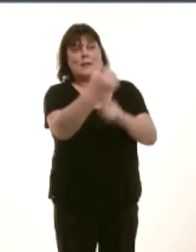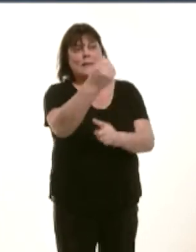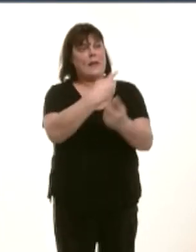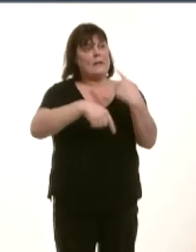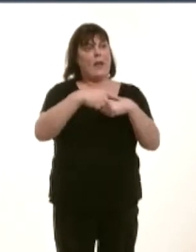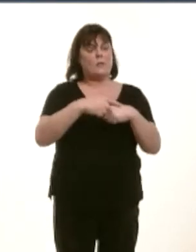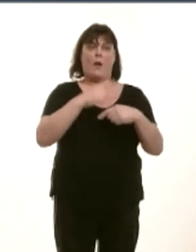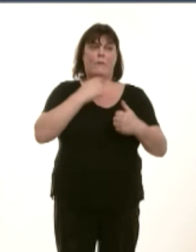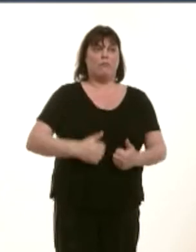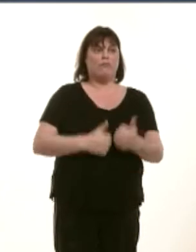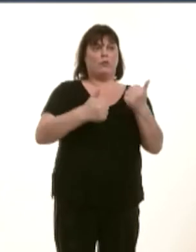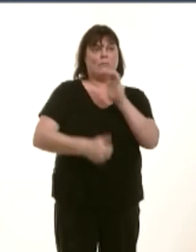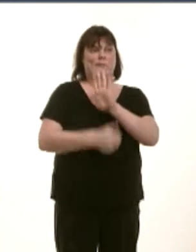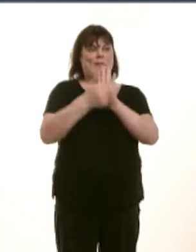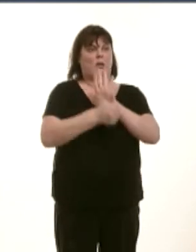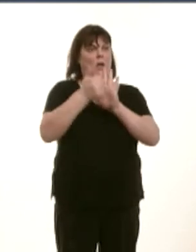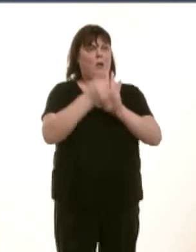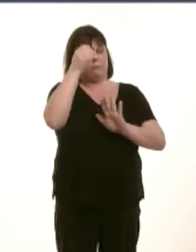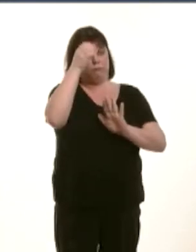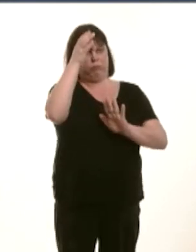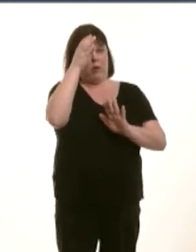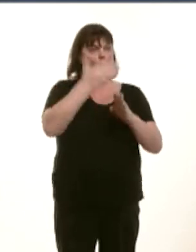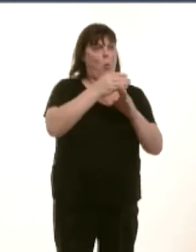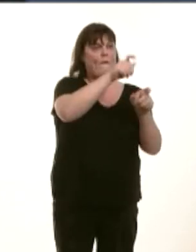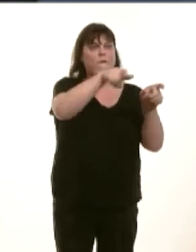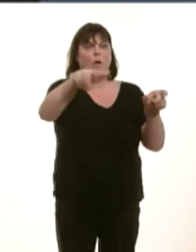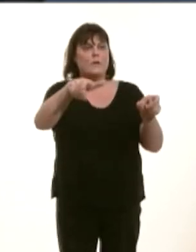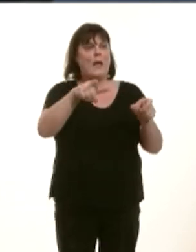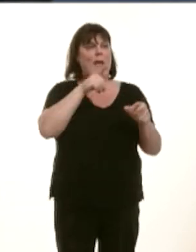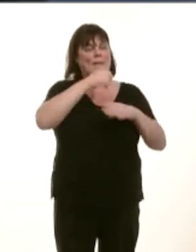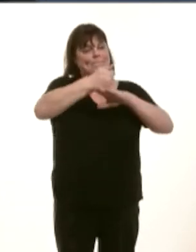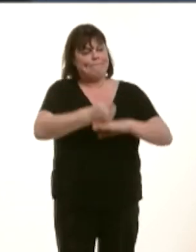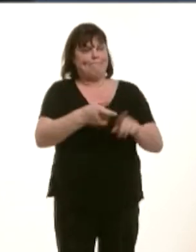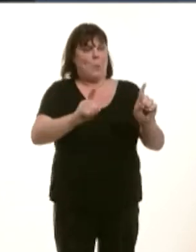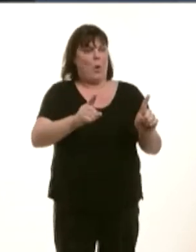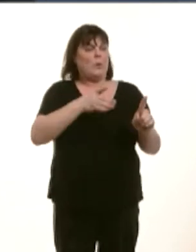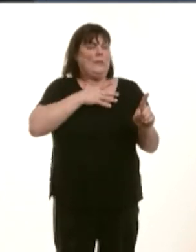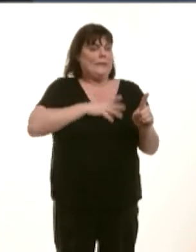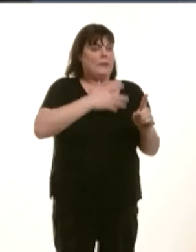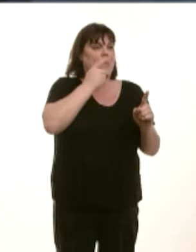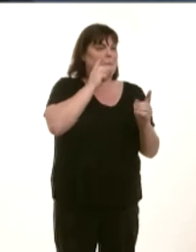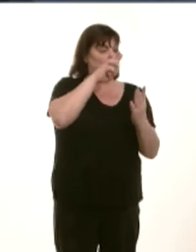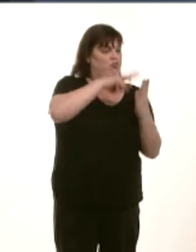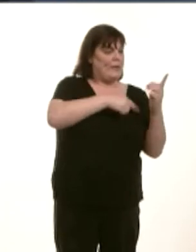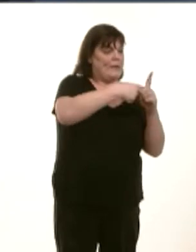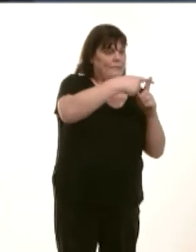and that literacy and numeracy are the bedrock of that. We also know that tracking of individual